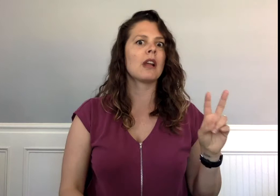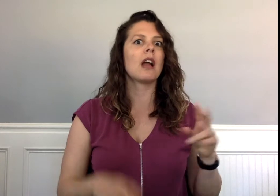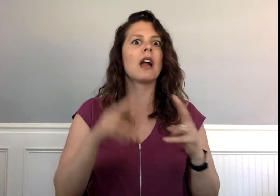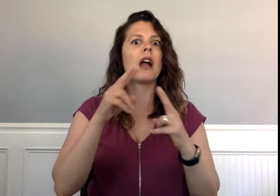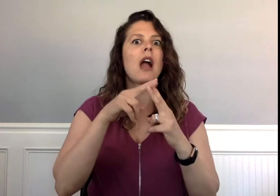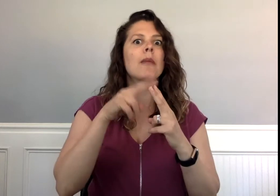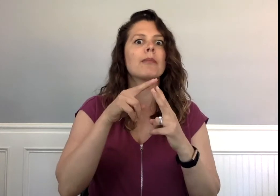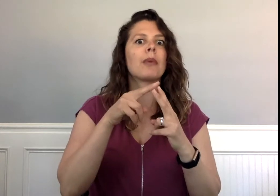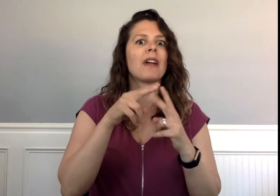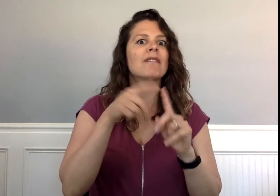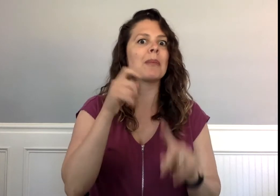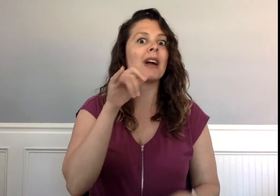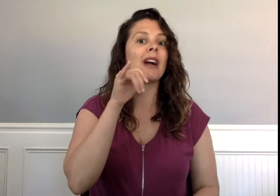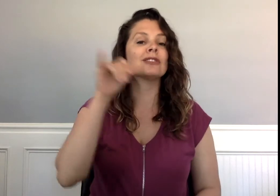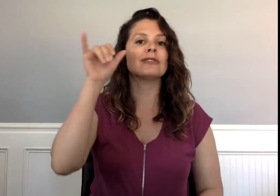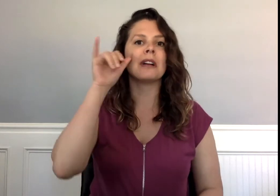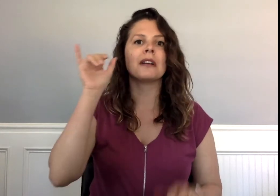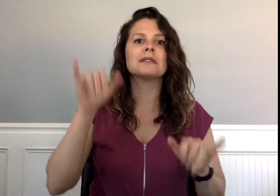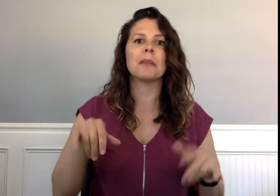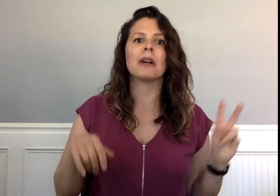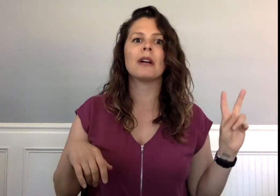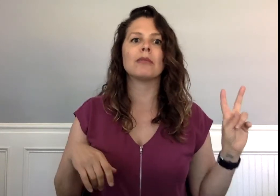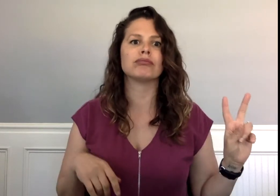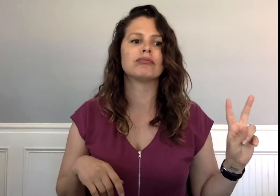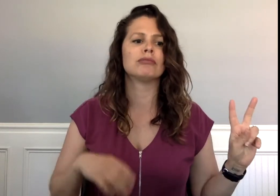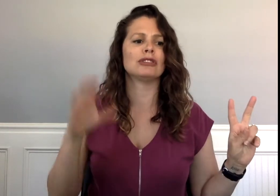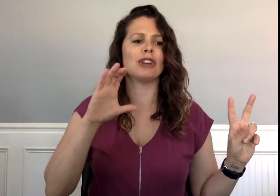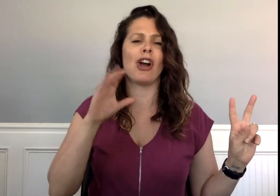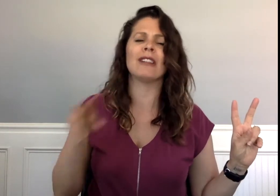There was the same young couple Charlie had passed by yesterday.